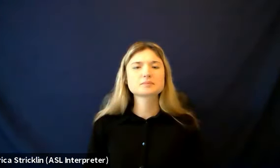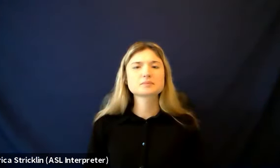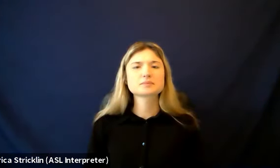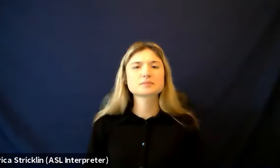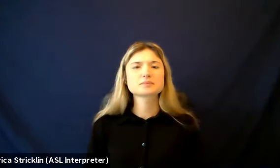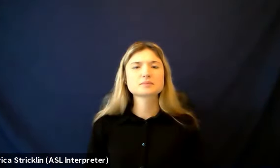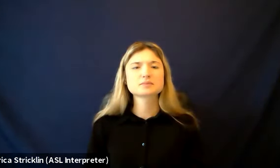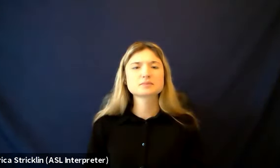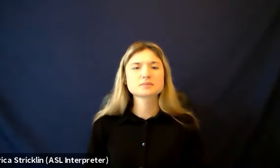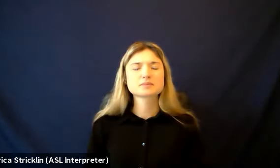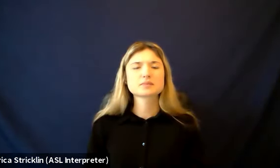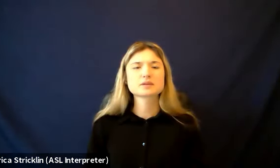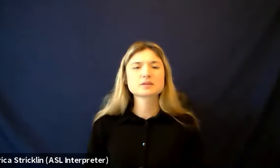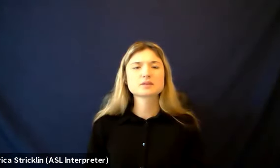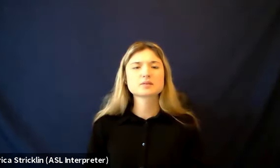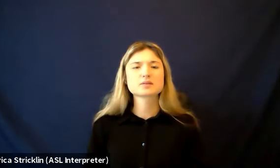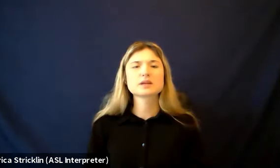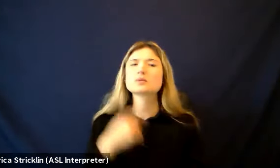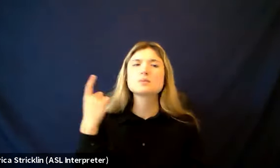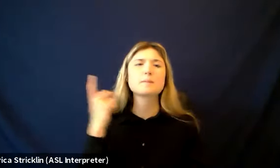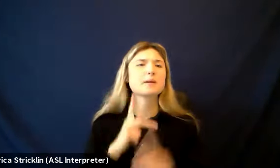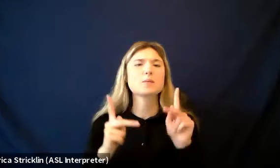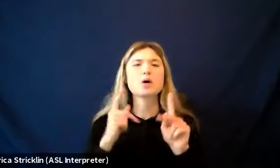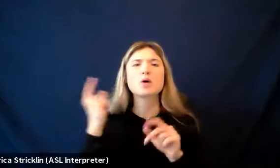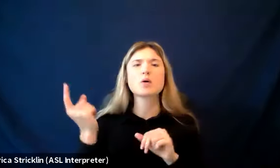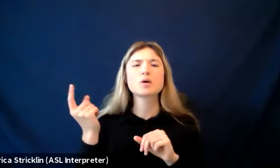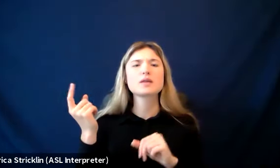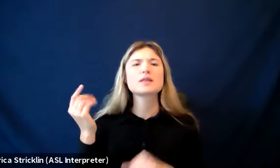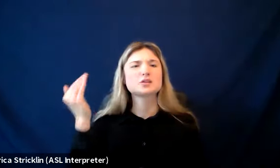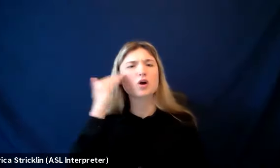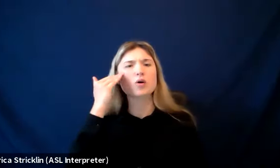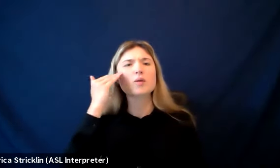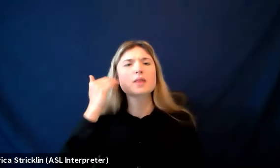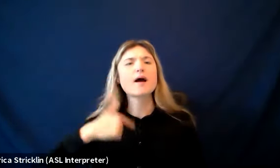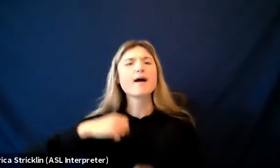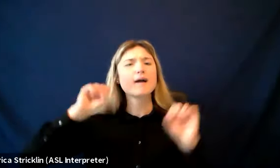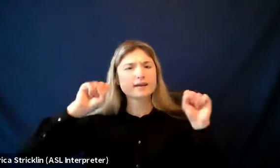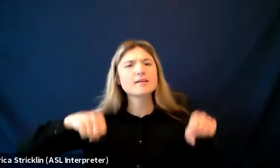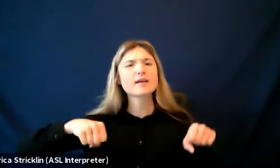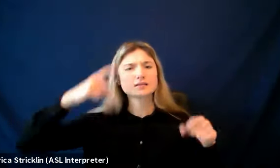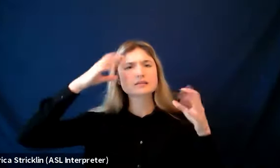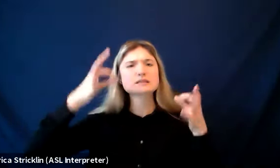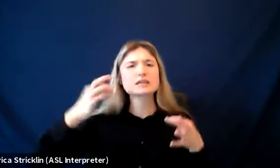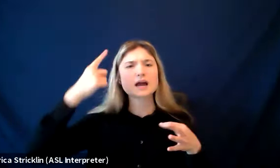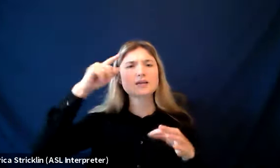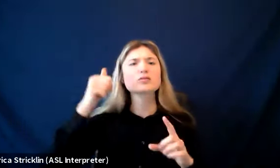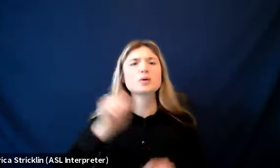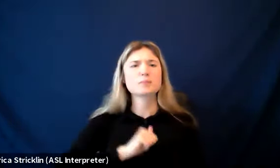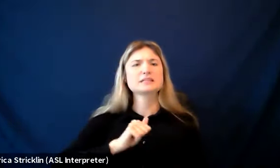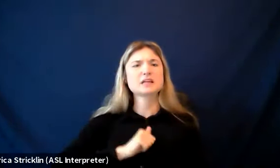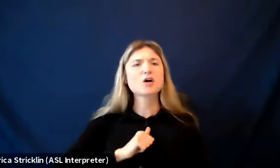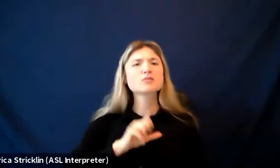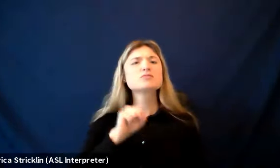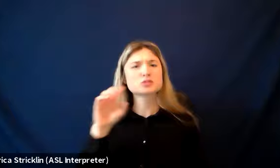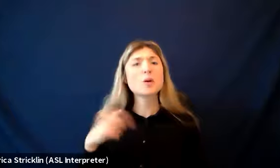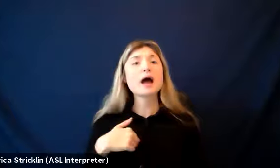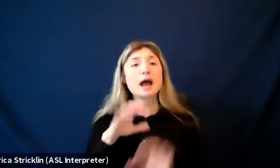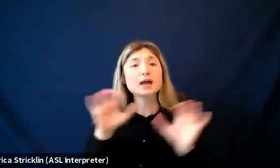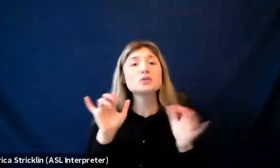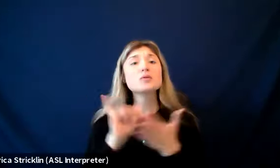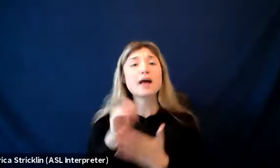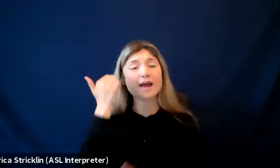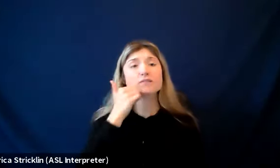And it was always known that I could make decisions for myself. And so I do every day.